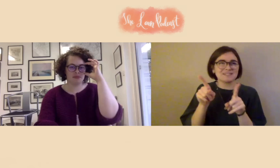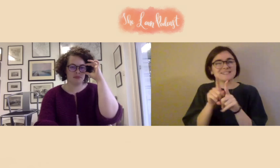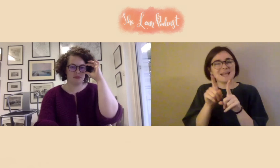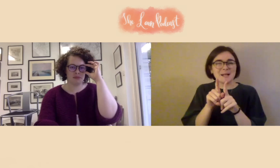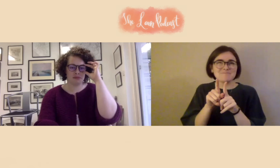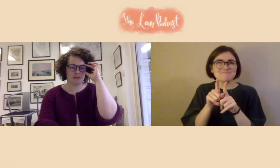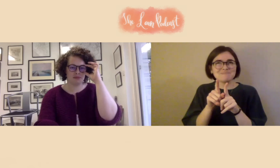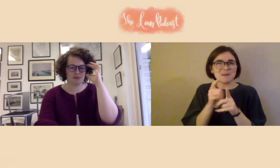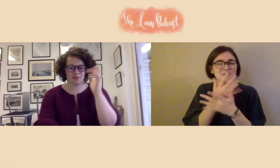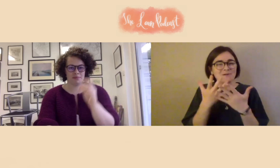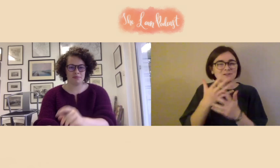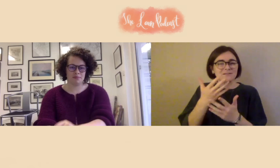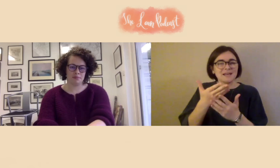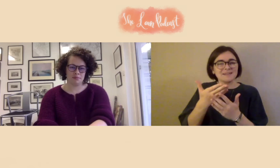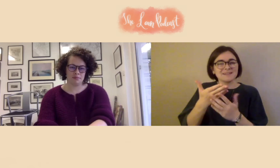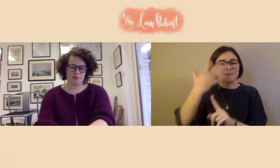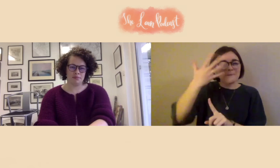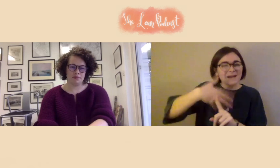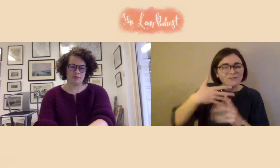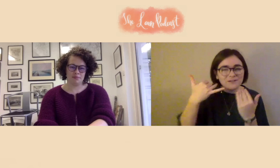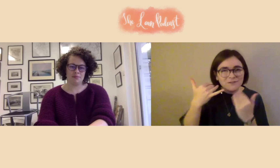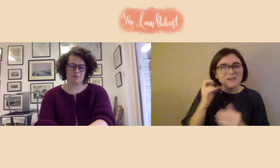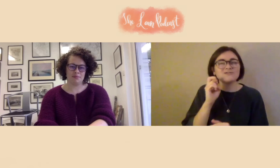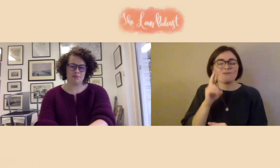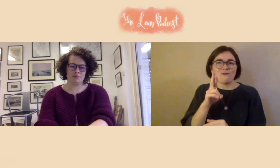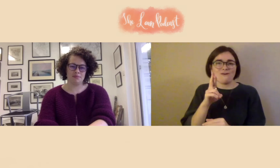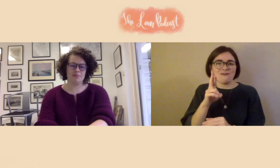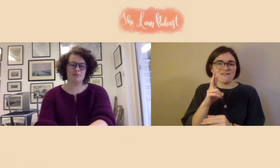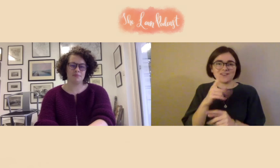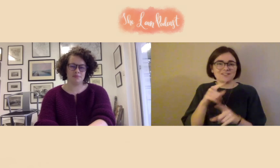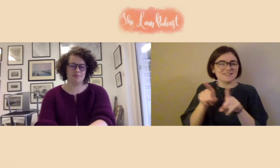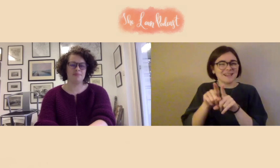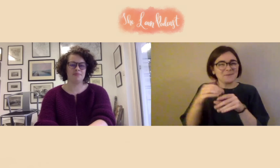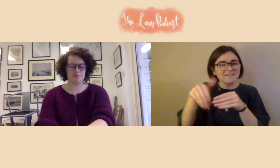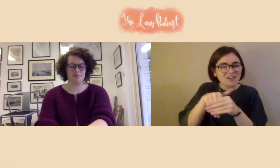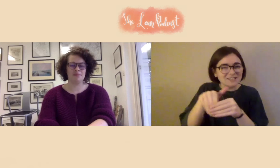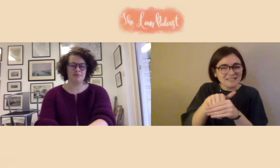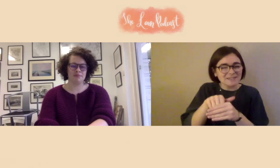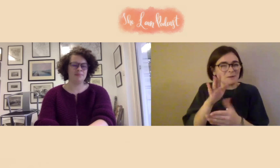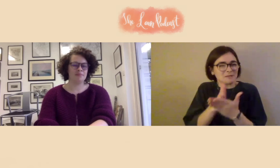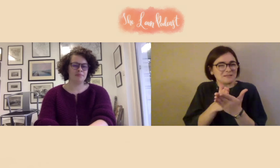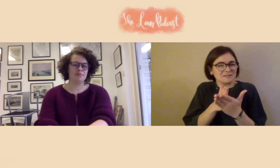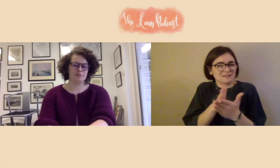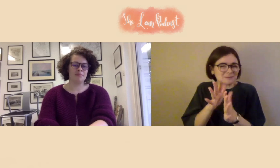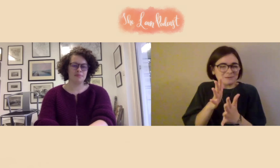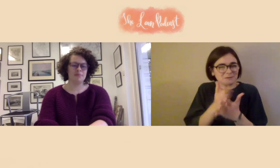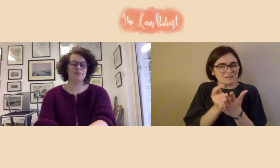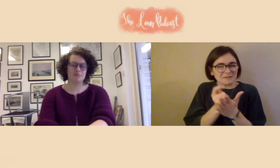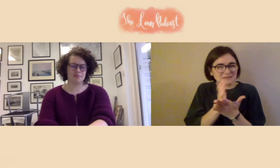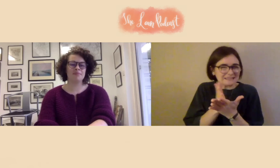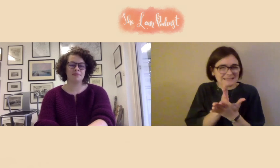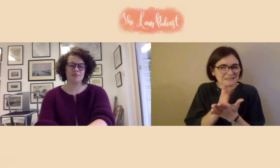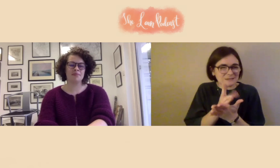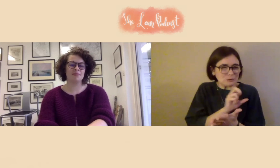I suppose maybe you don't have as much access to background information or a context just simply because you're not physically there.